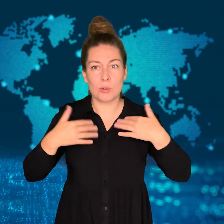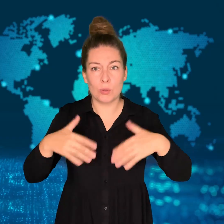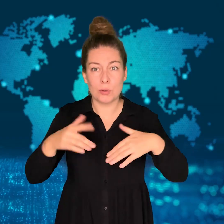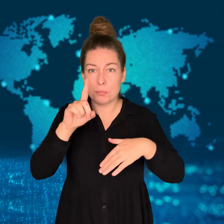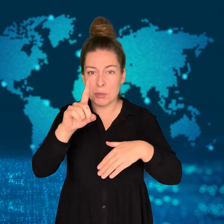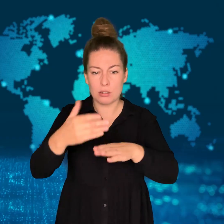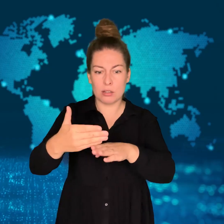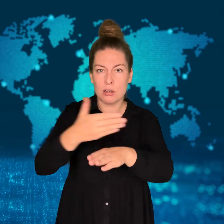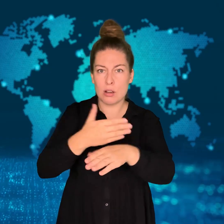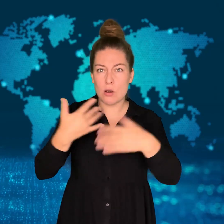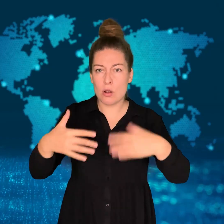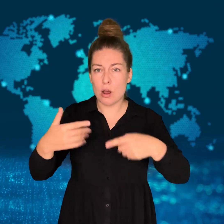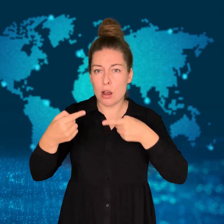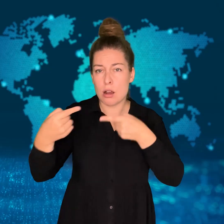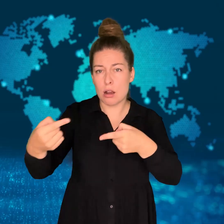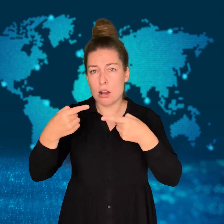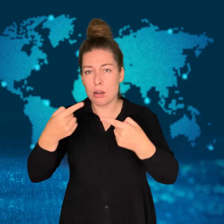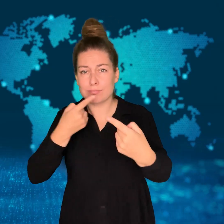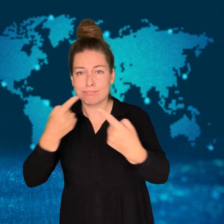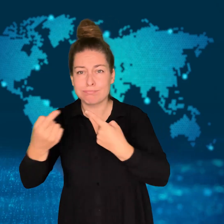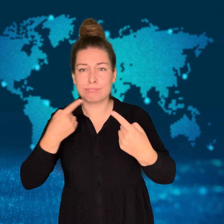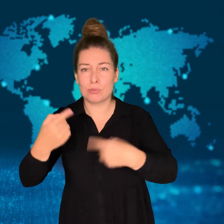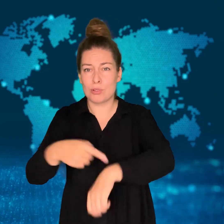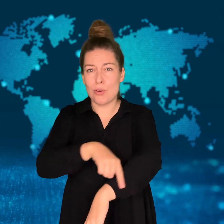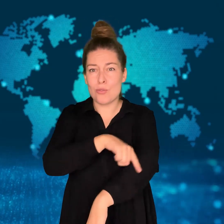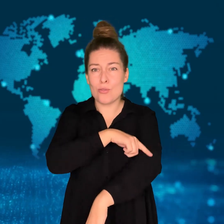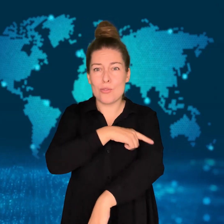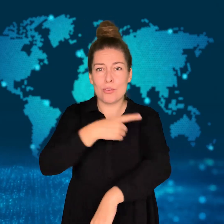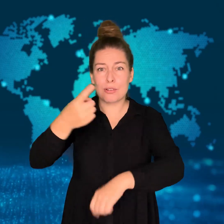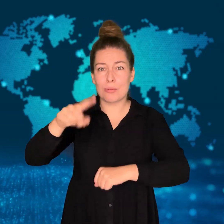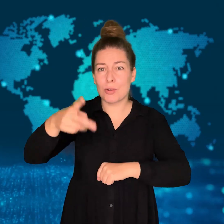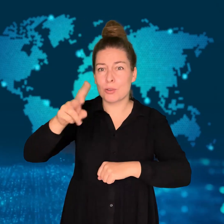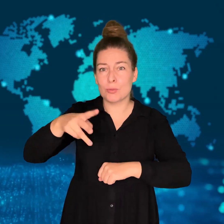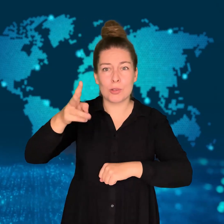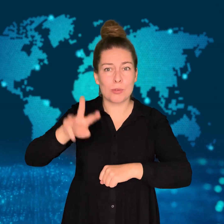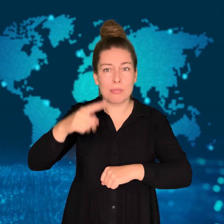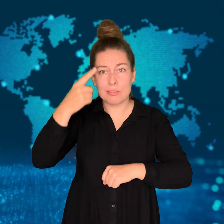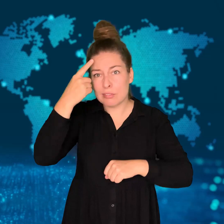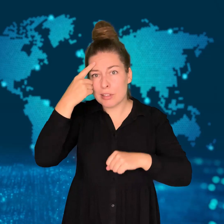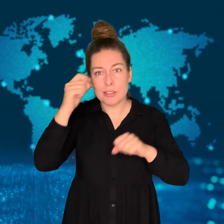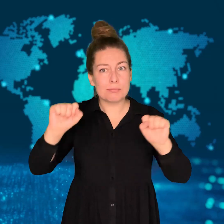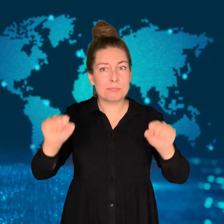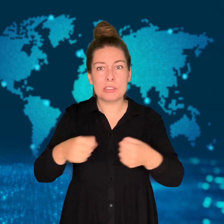seemed to be going nowhere.